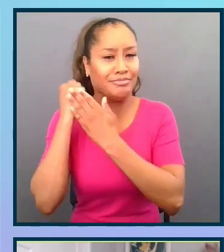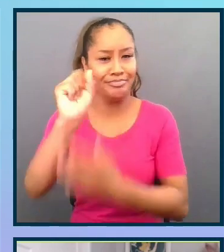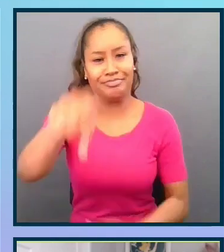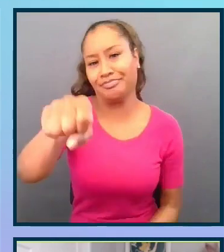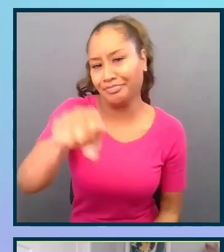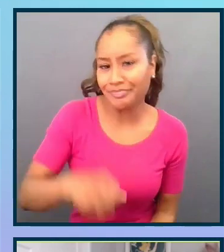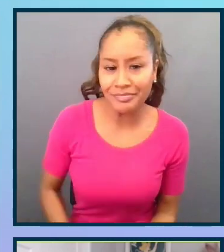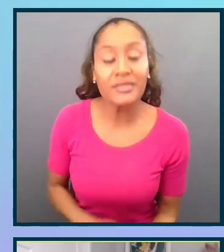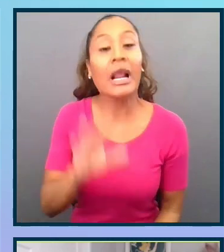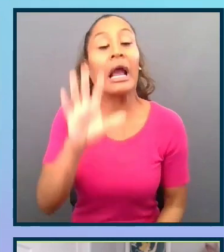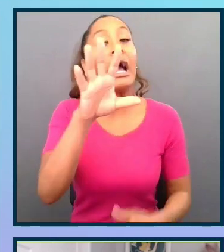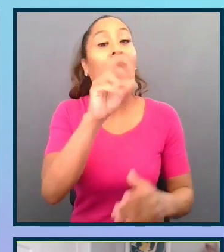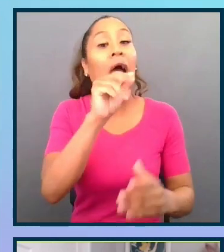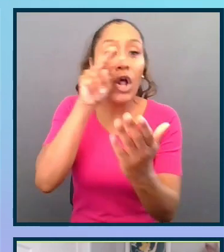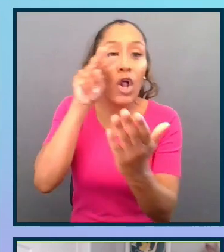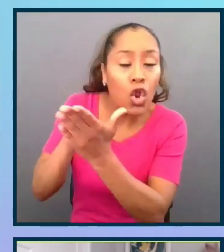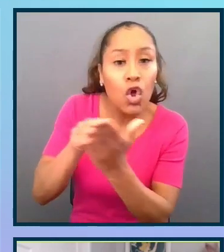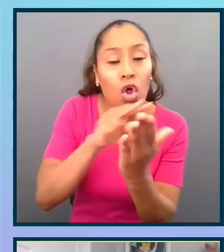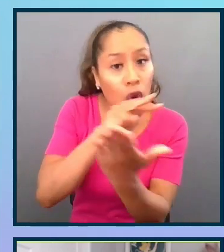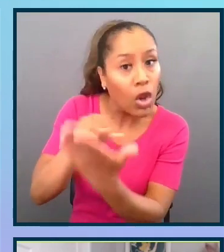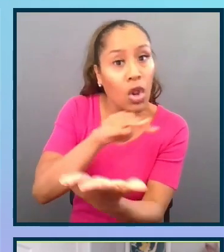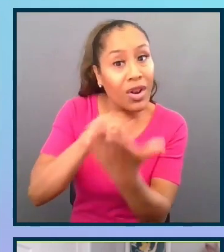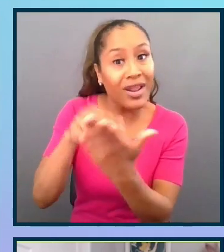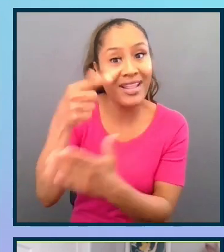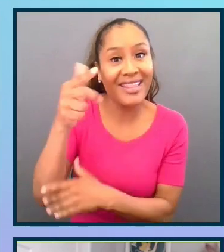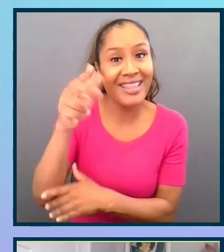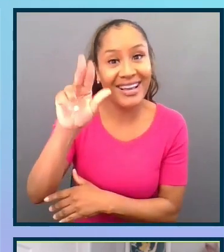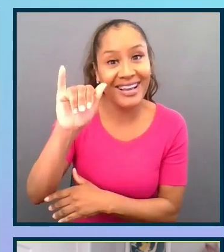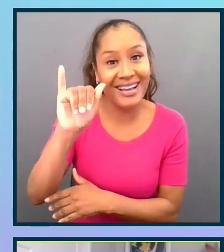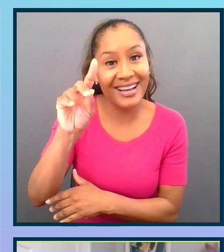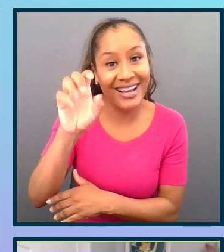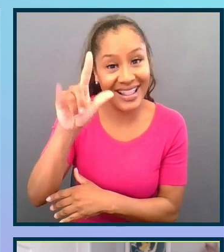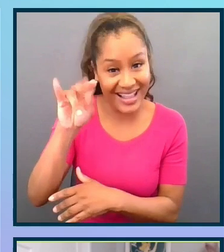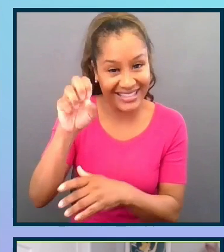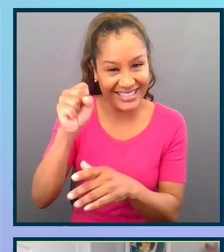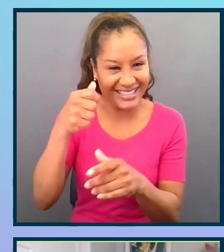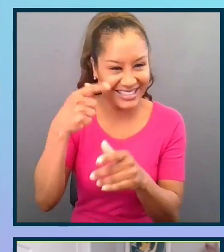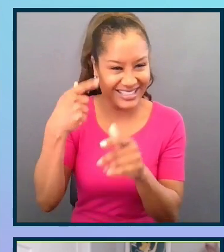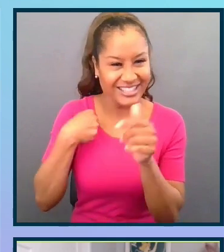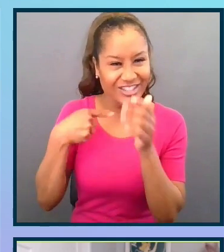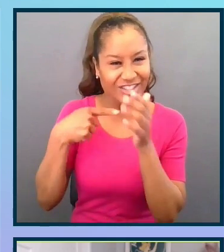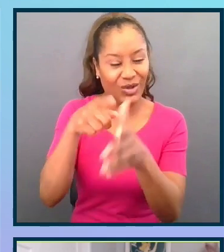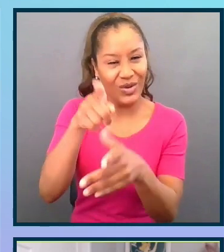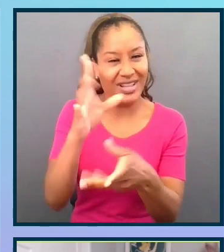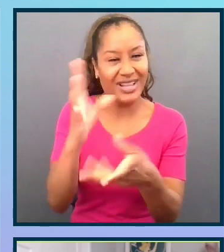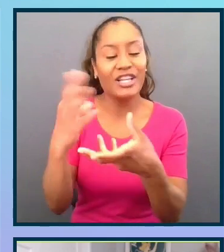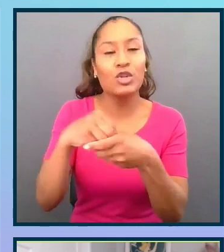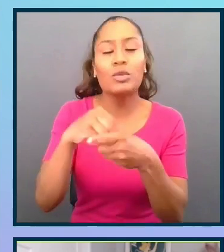Referencing guidelines, like the ones I have here from the inclusive, excuse me, what are they called?